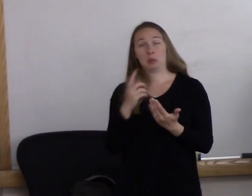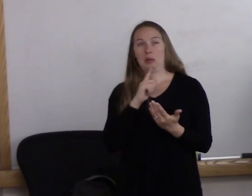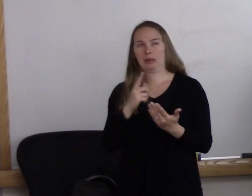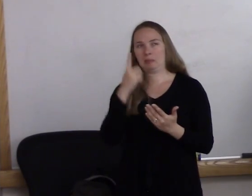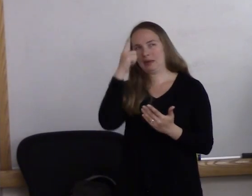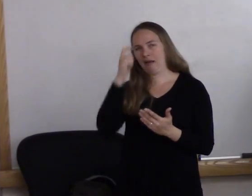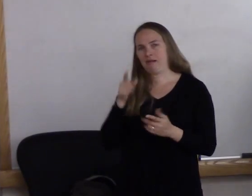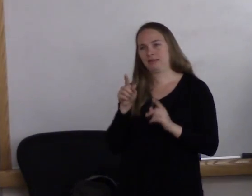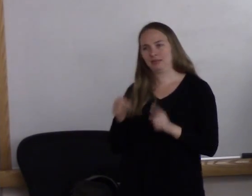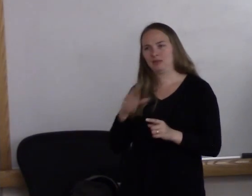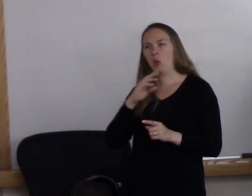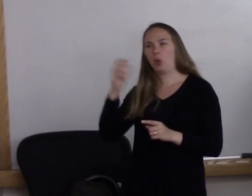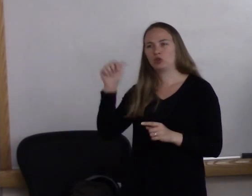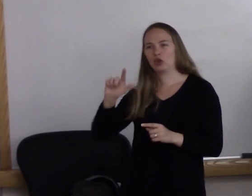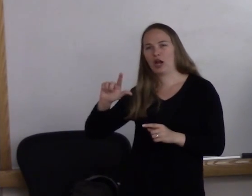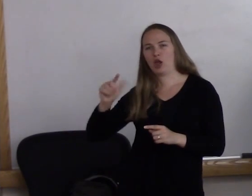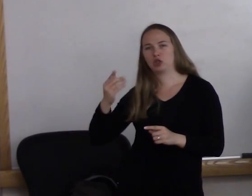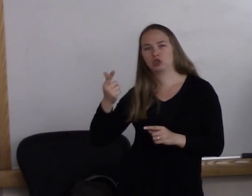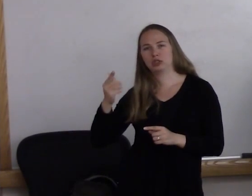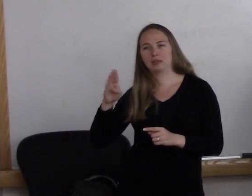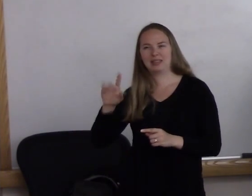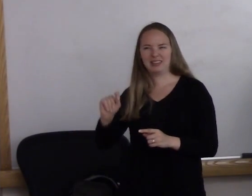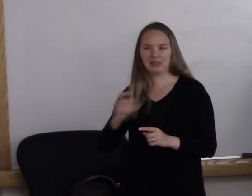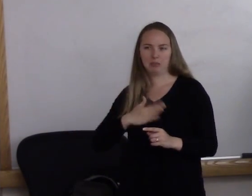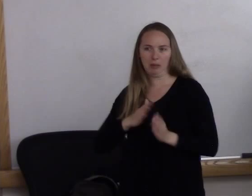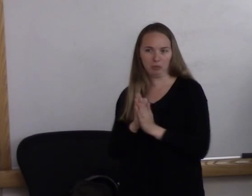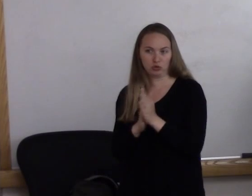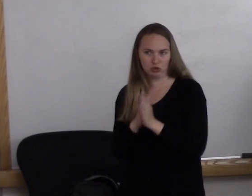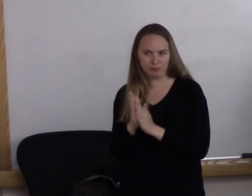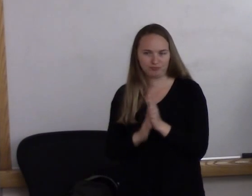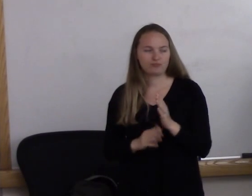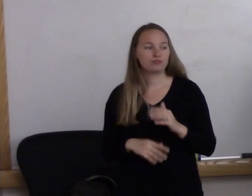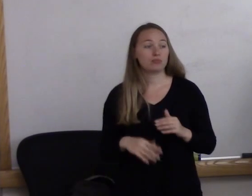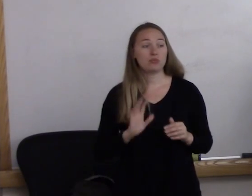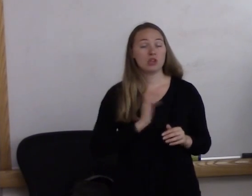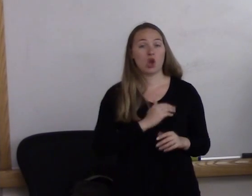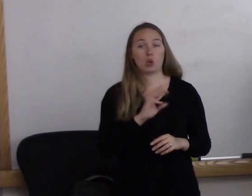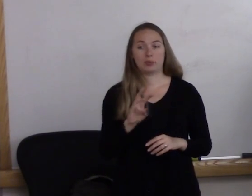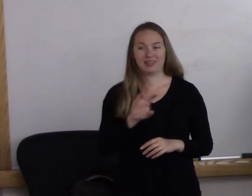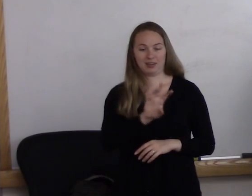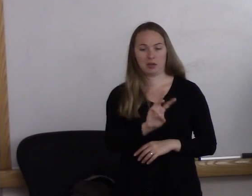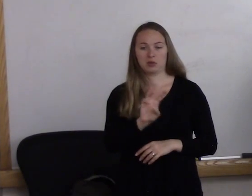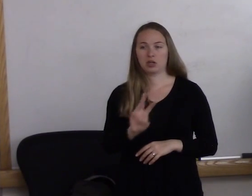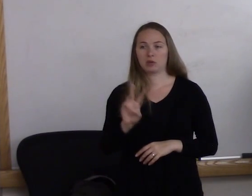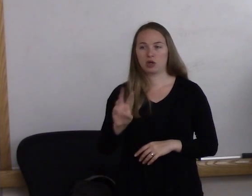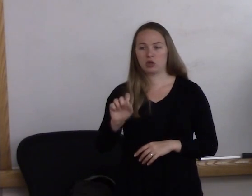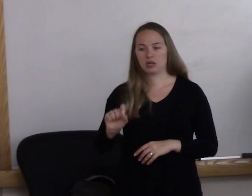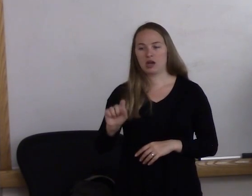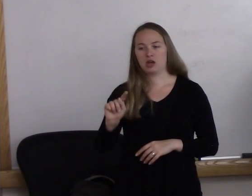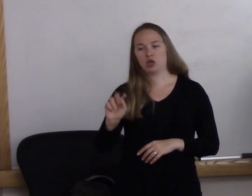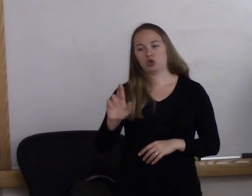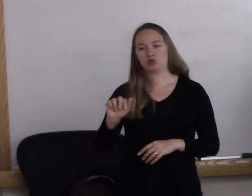And our website is www.trainingtoserve.org,